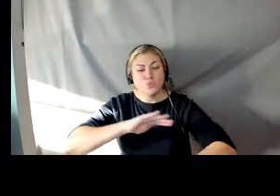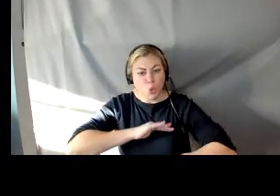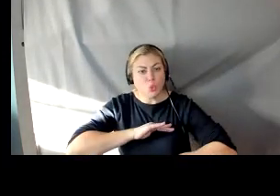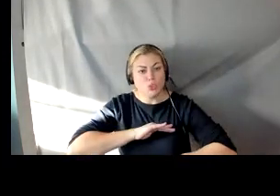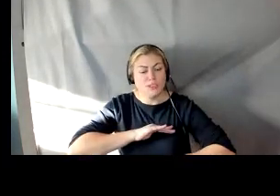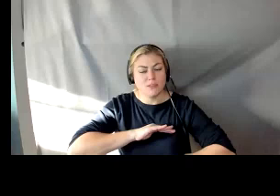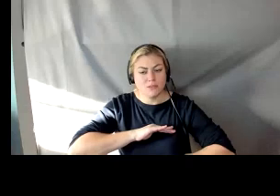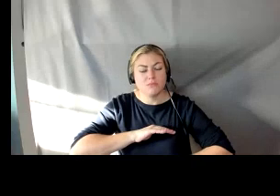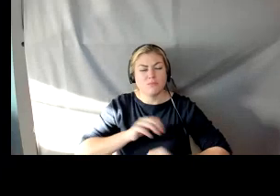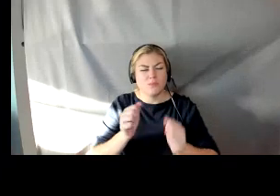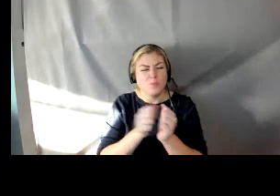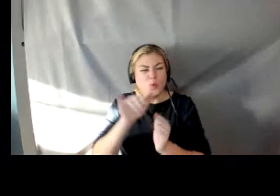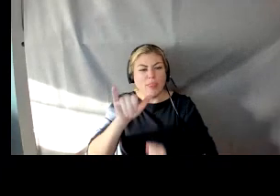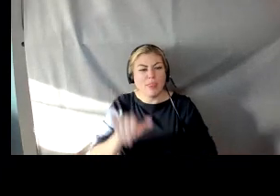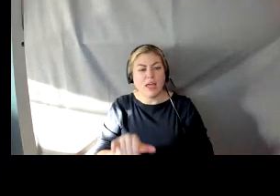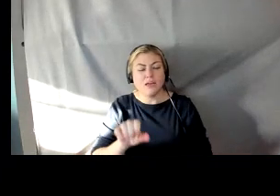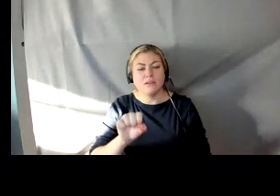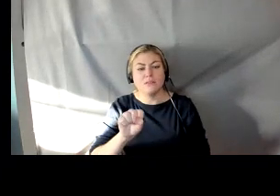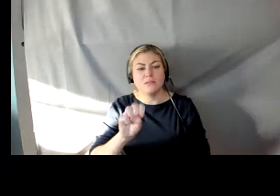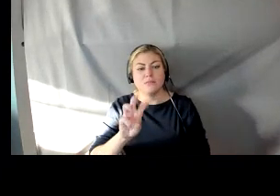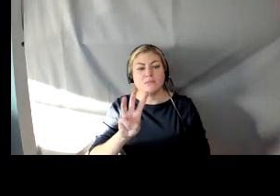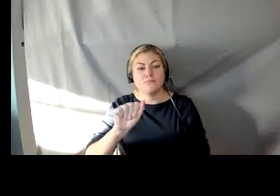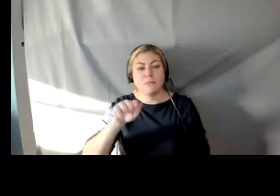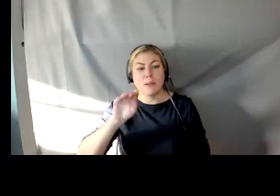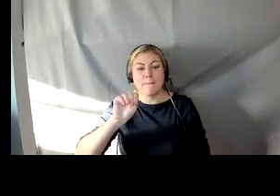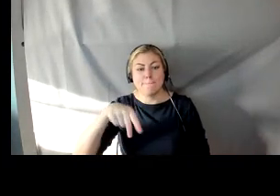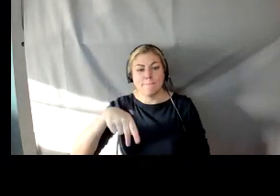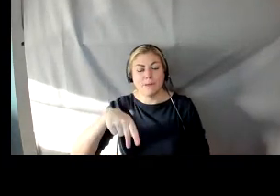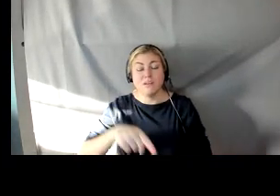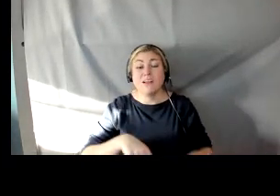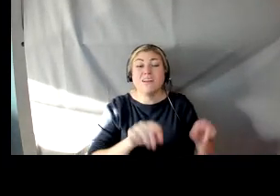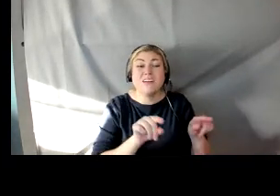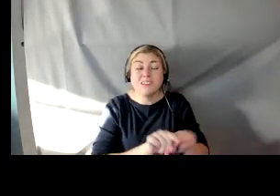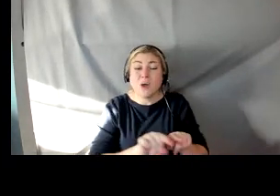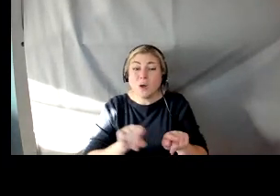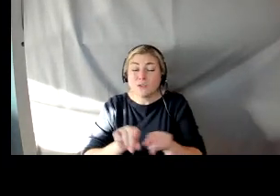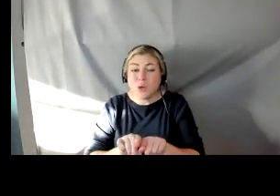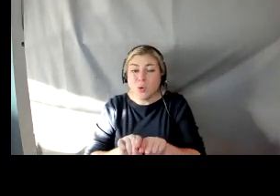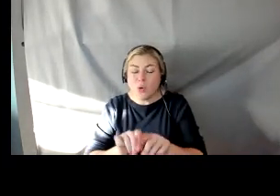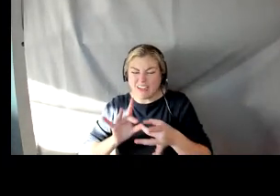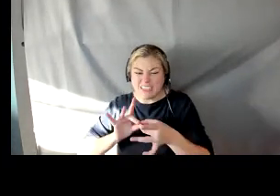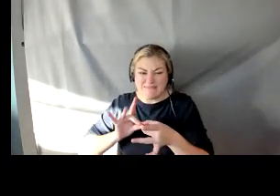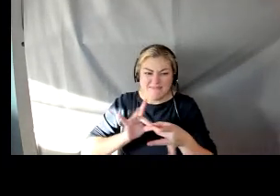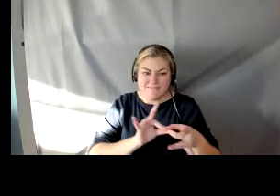connection to the land. The this area is so rich with resources.